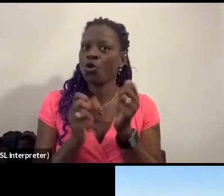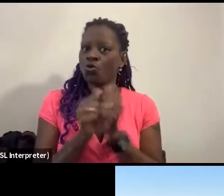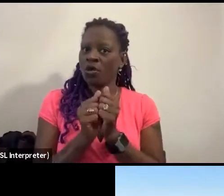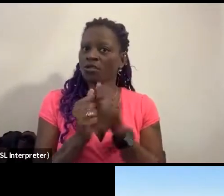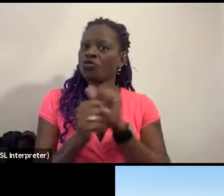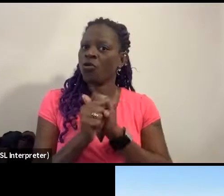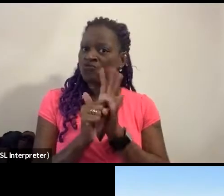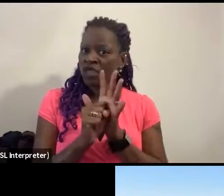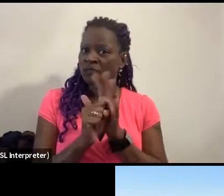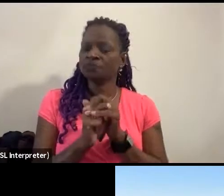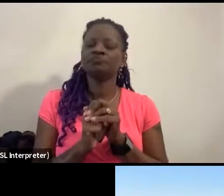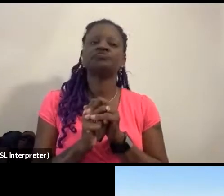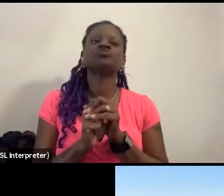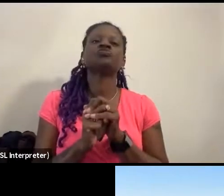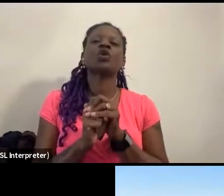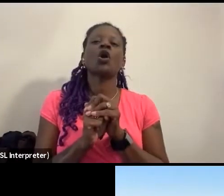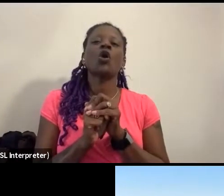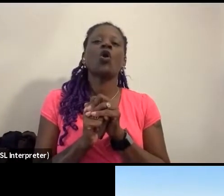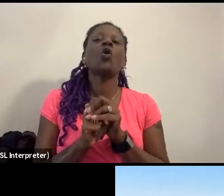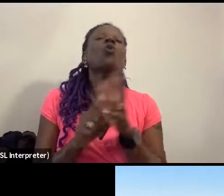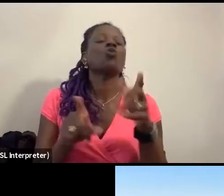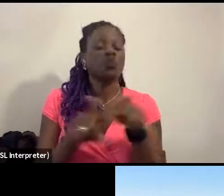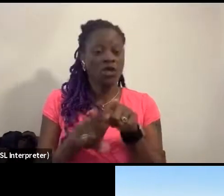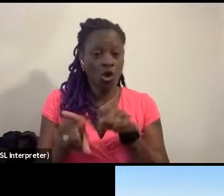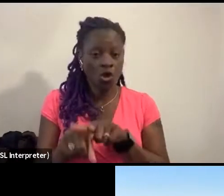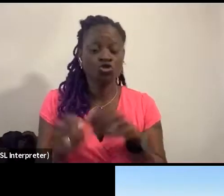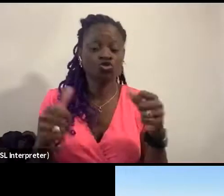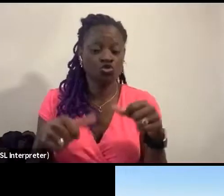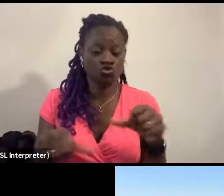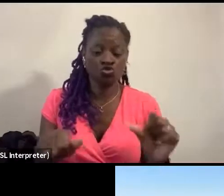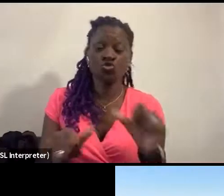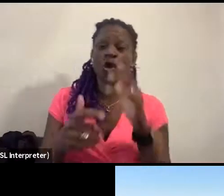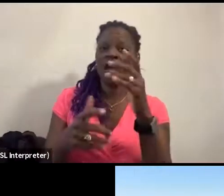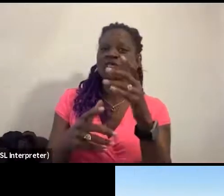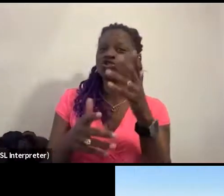supply of vaccine to target essential frontline workers like teachers, farm